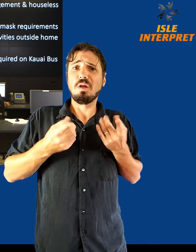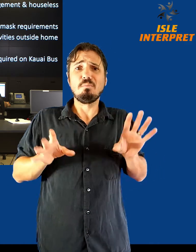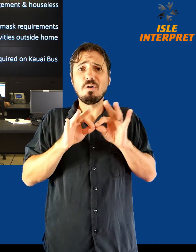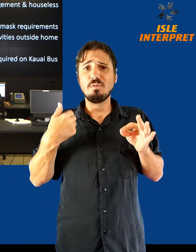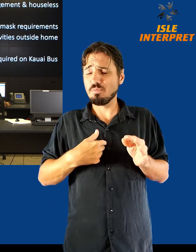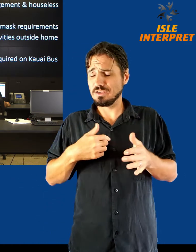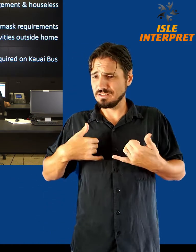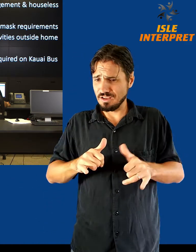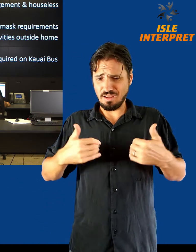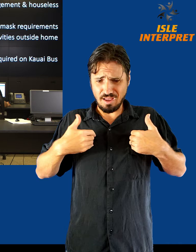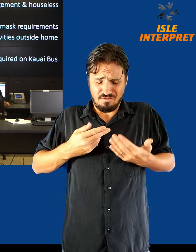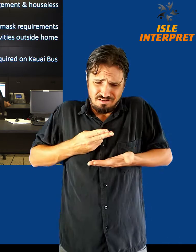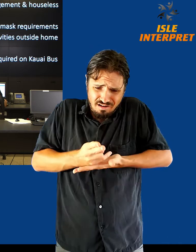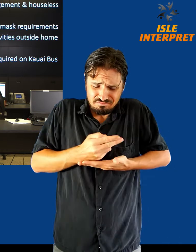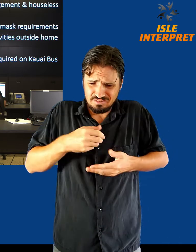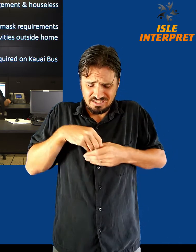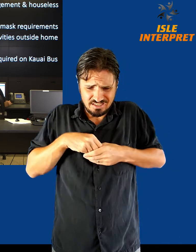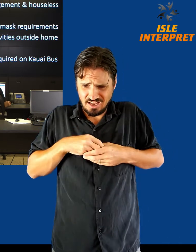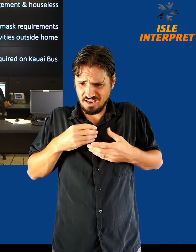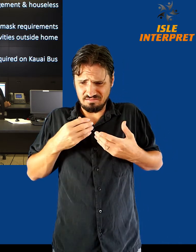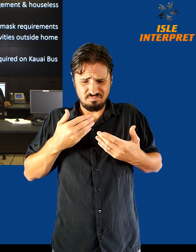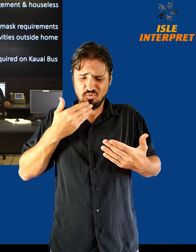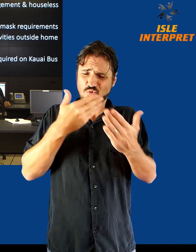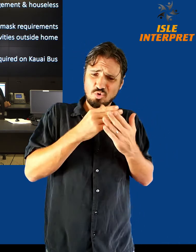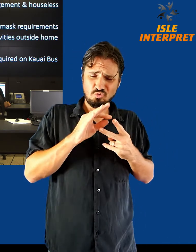Which means doing the right thing when no one is looking.